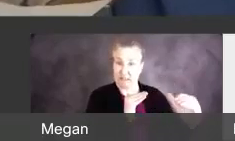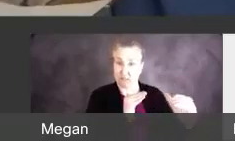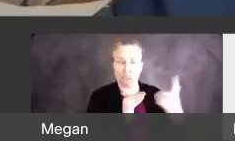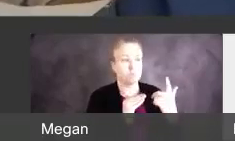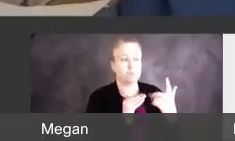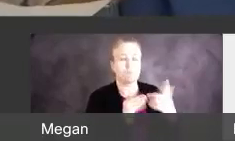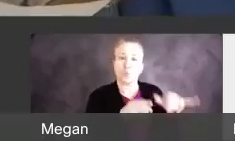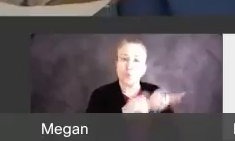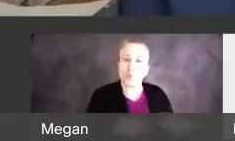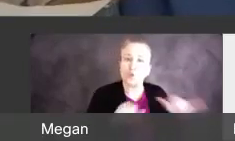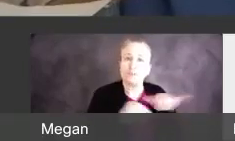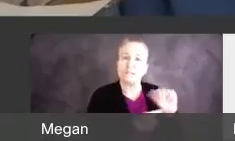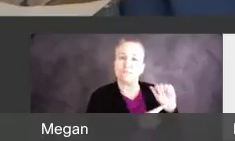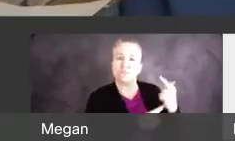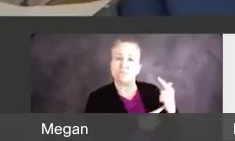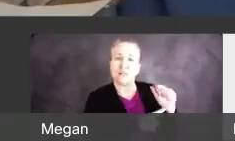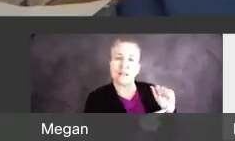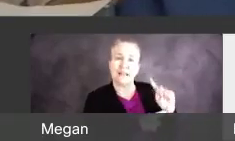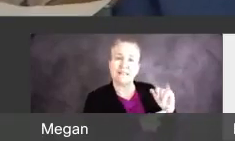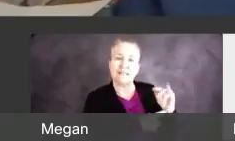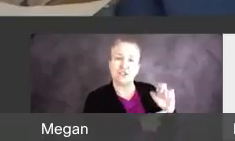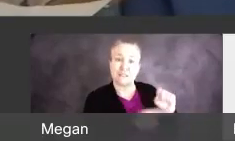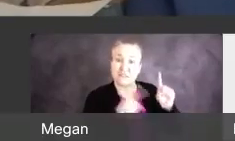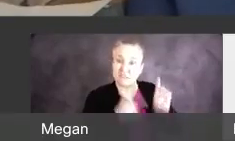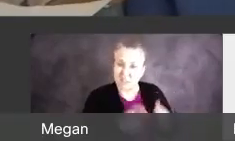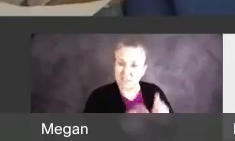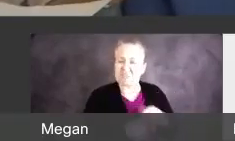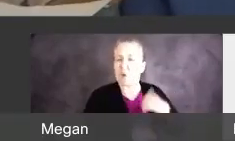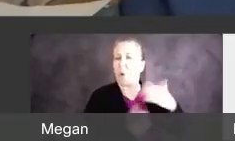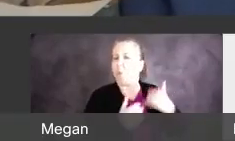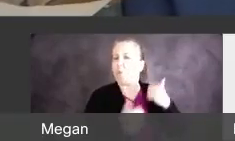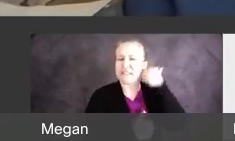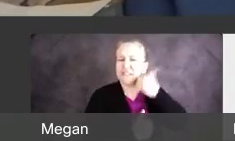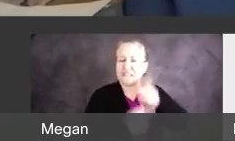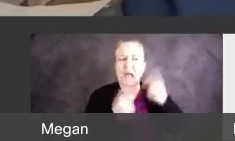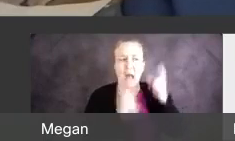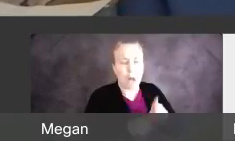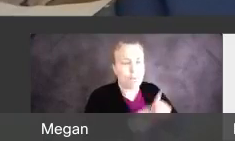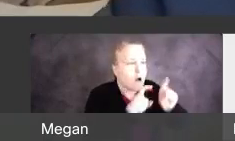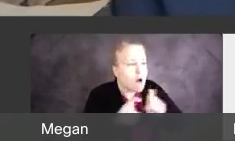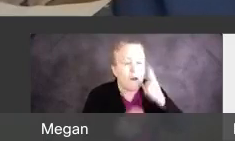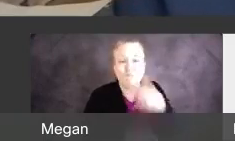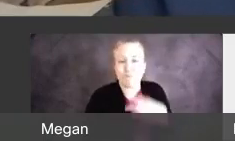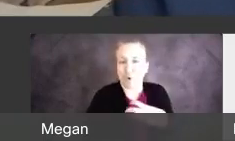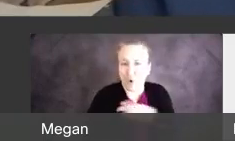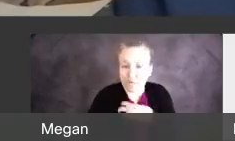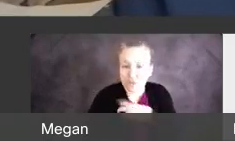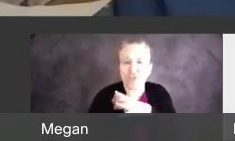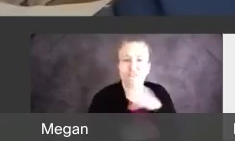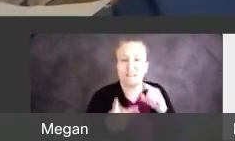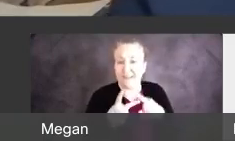testing continues on a daily, near daily, basis for correctional officers and any inmate at the